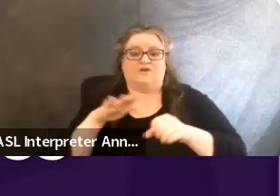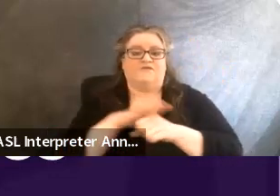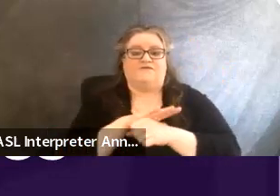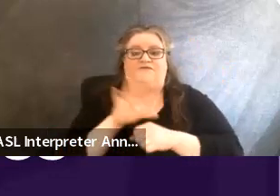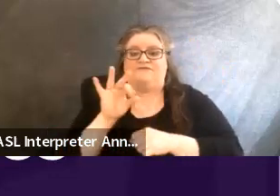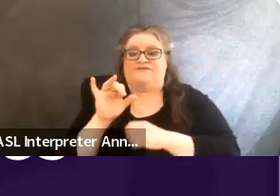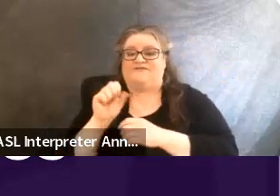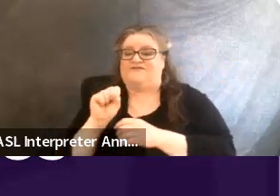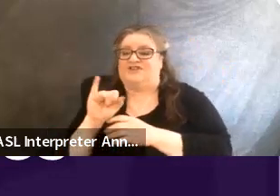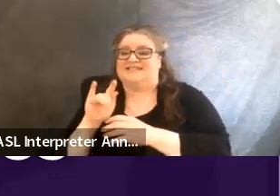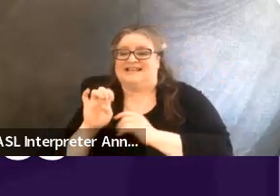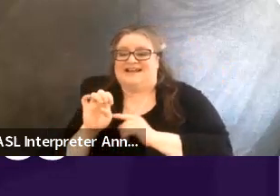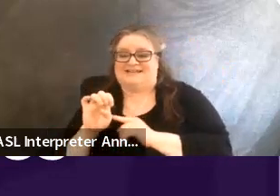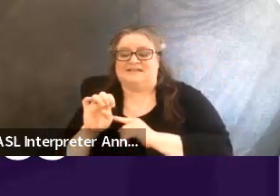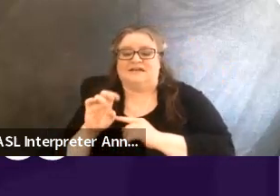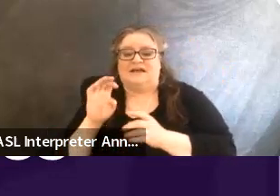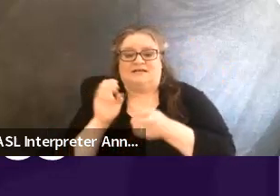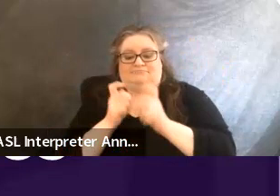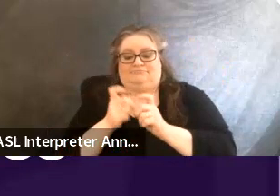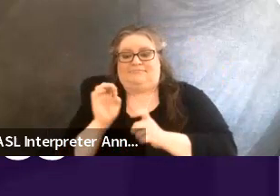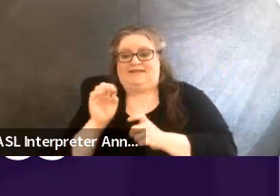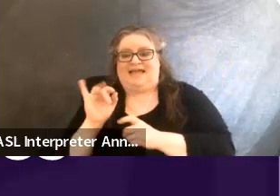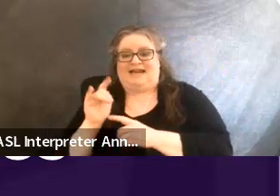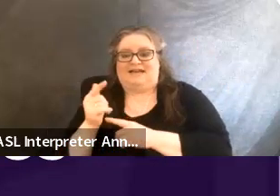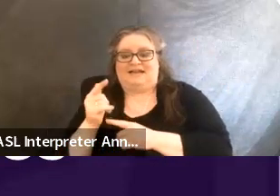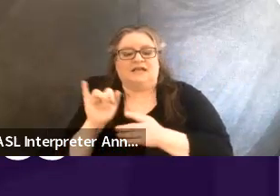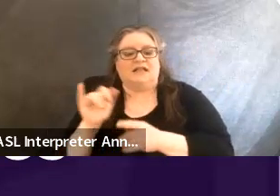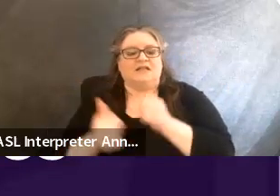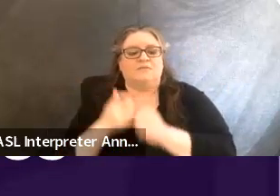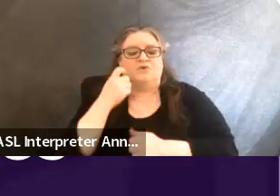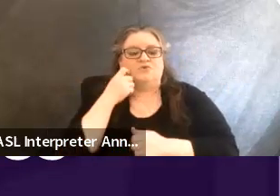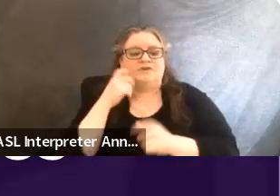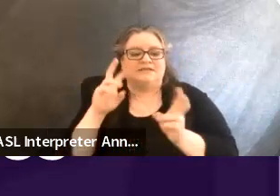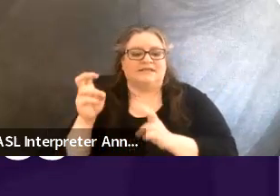like the most recent theme available at 2024.